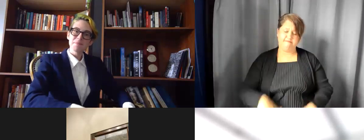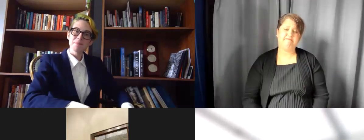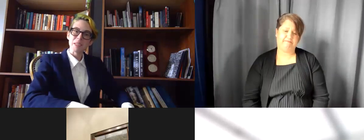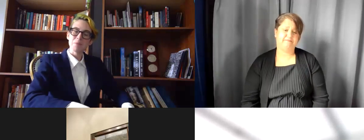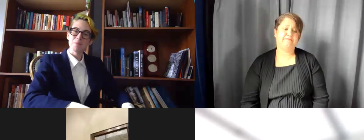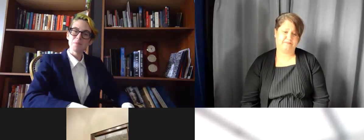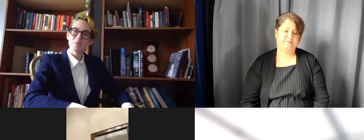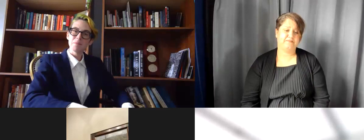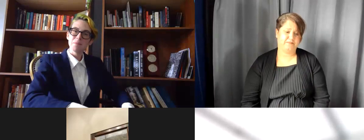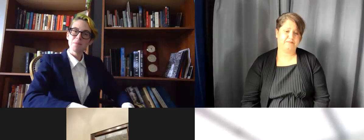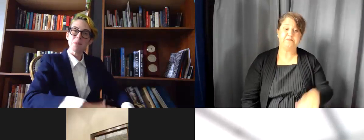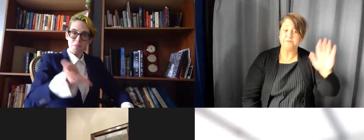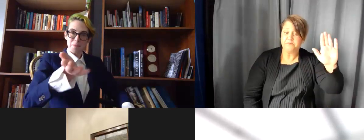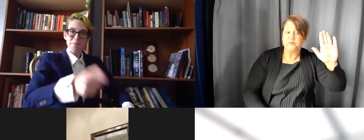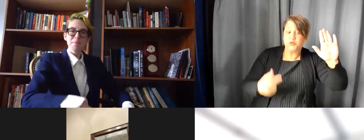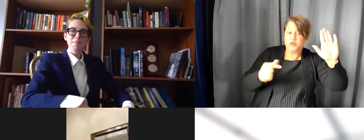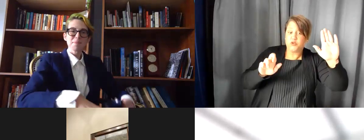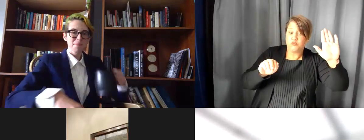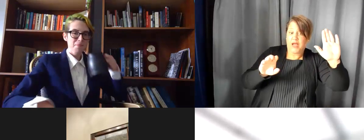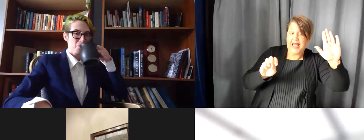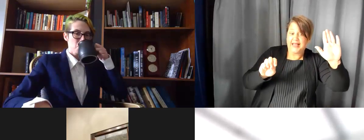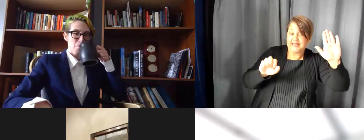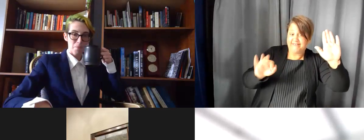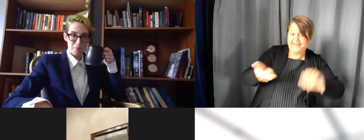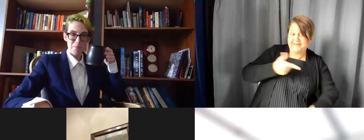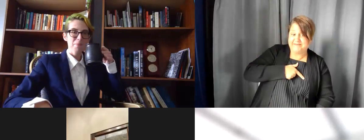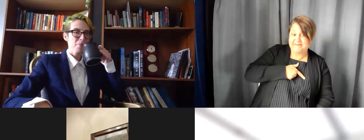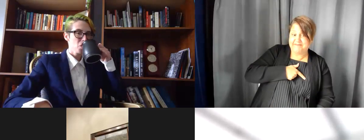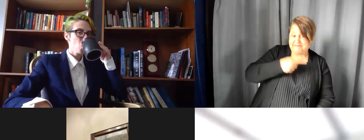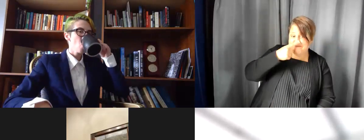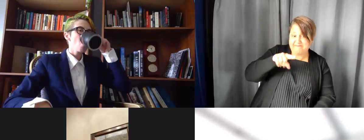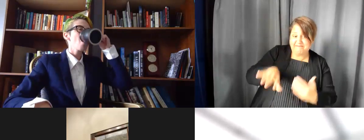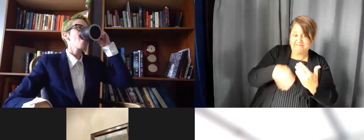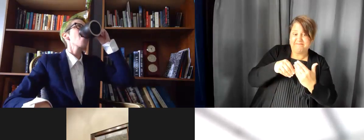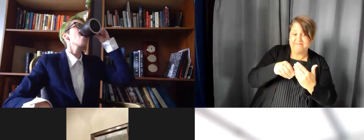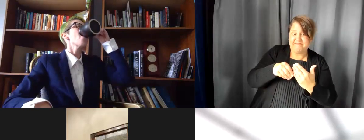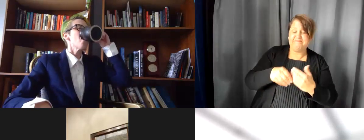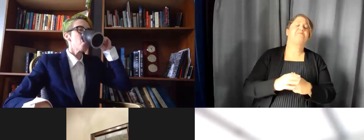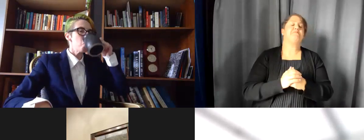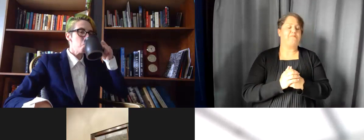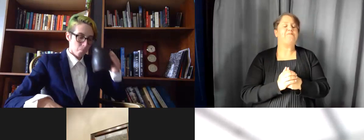Grace: This is. Grace: This is grace. If if I may kind of add on to that thought as well. I think